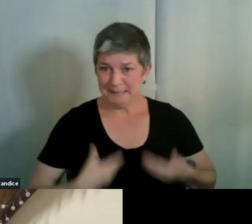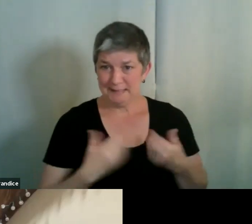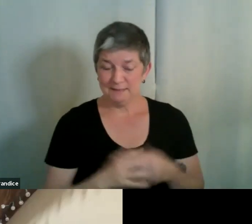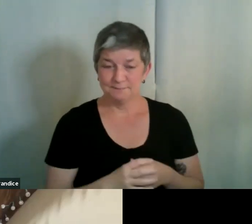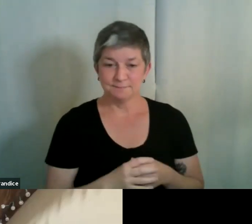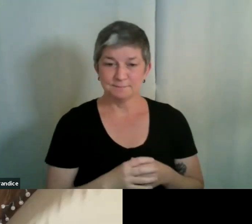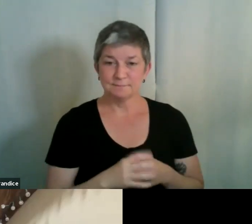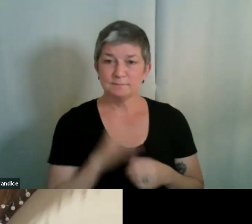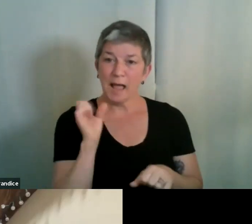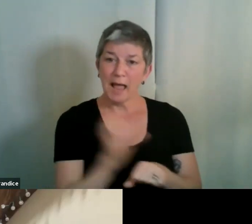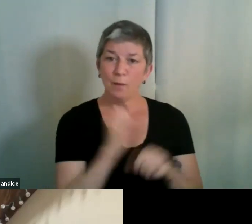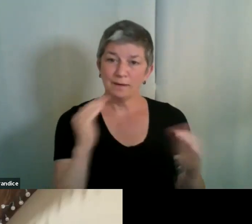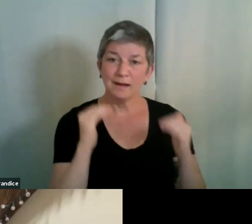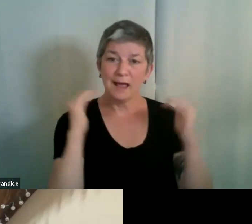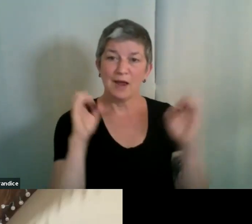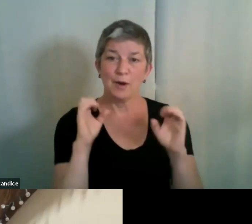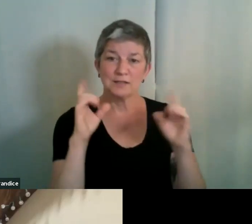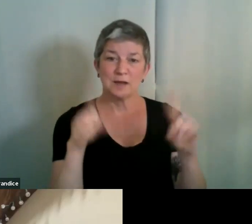education. But when it came to my children, I had no